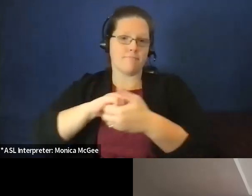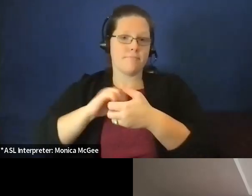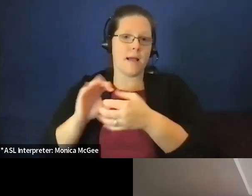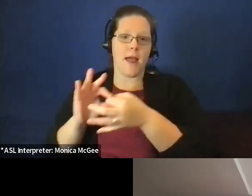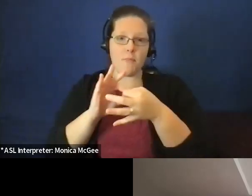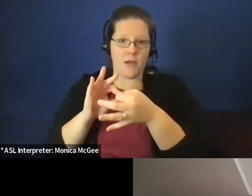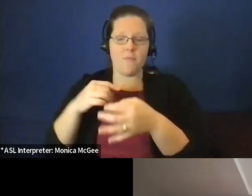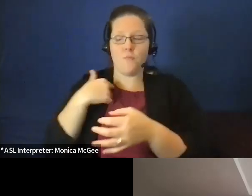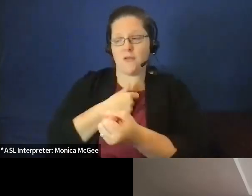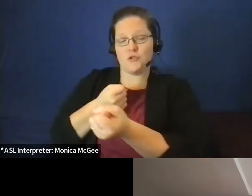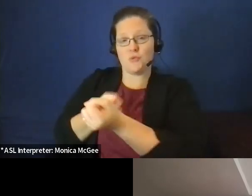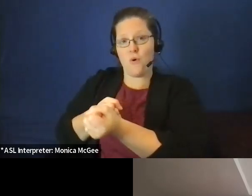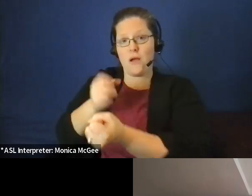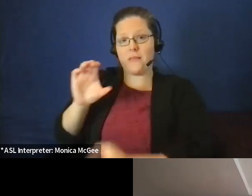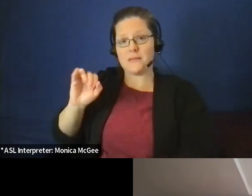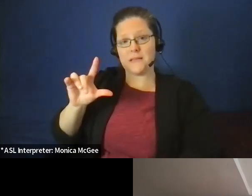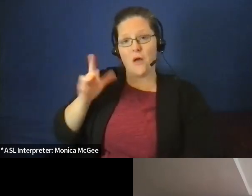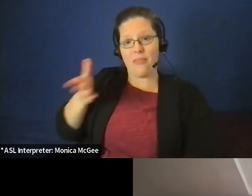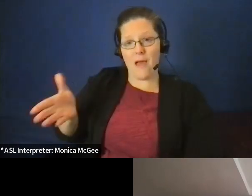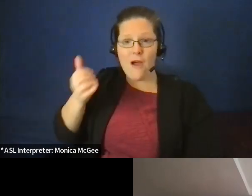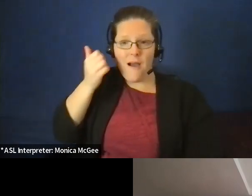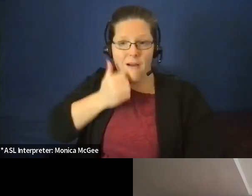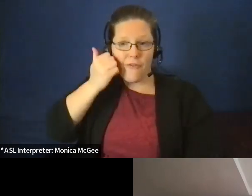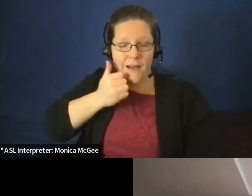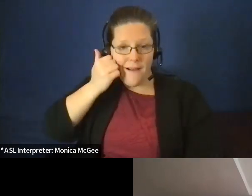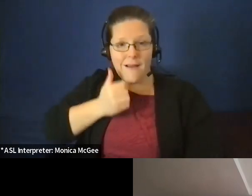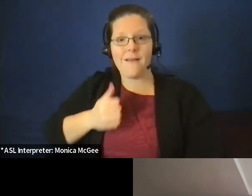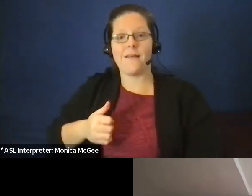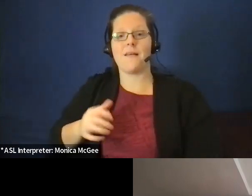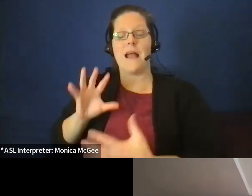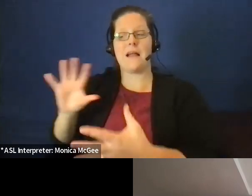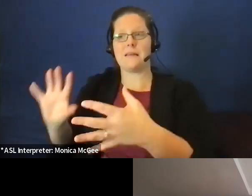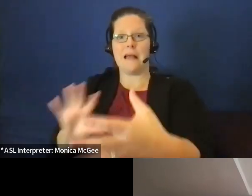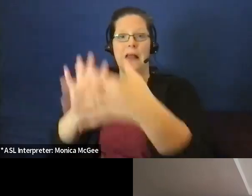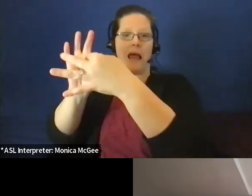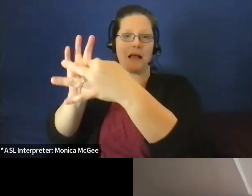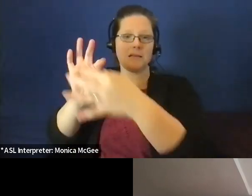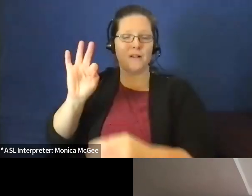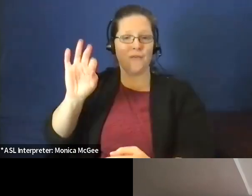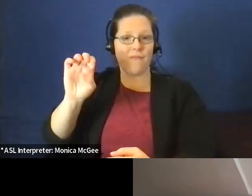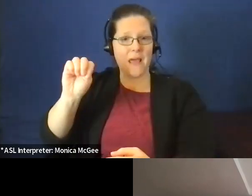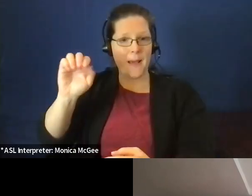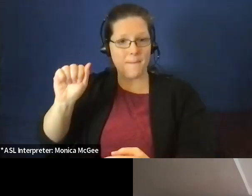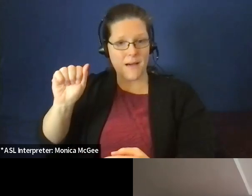did deploy a team to Puerto Rico following hurricane Maria and have been